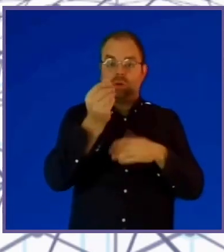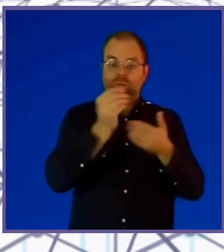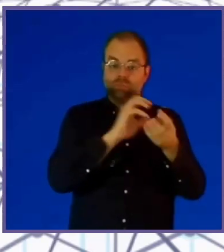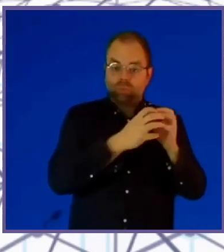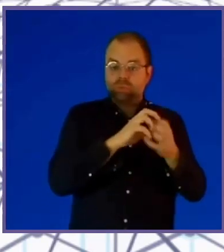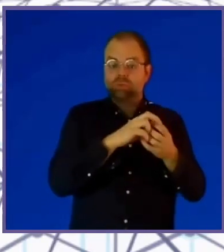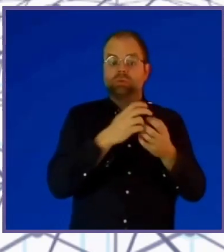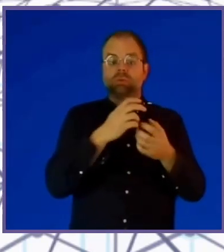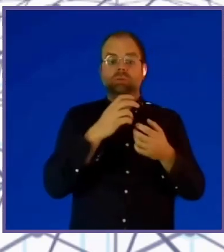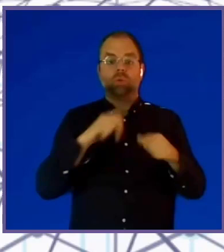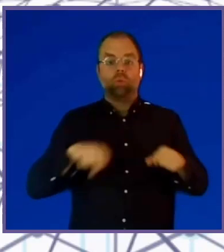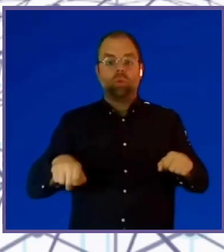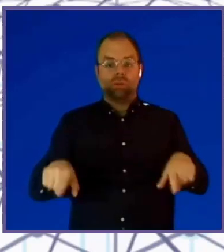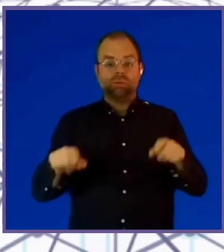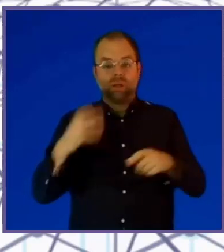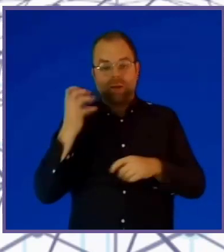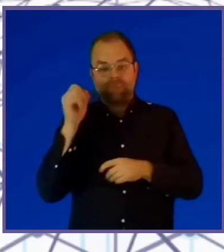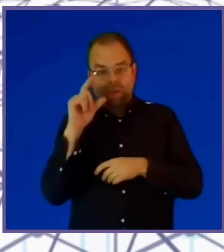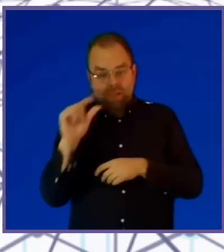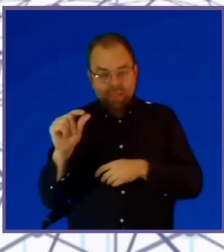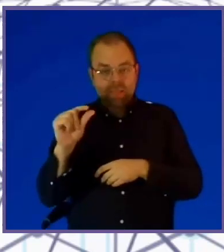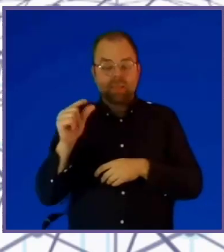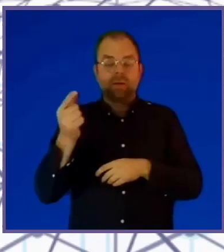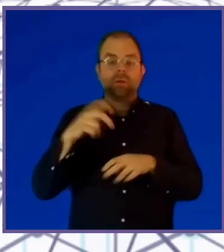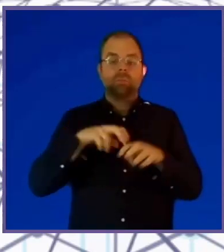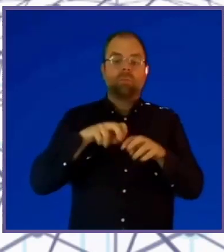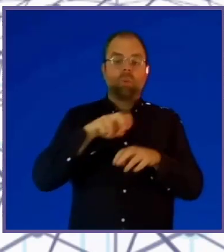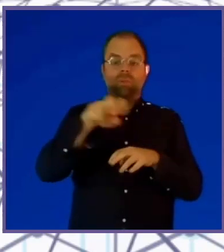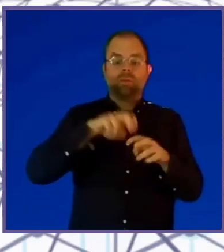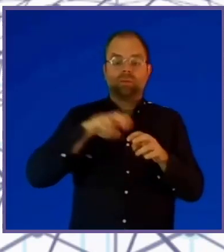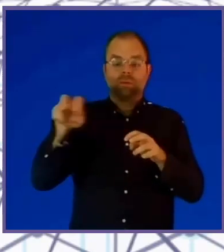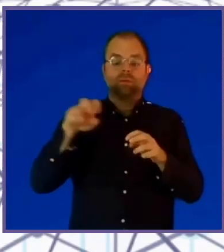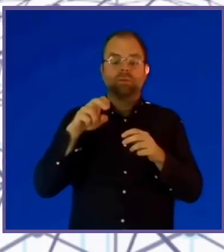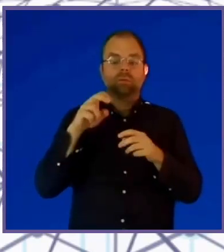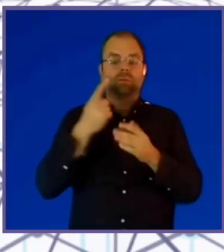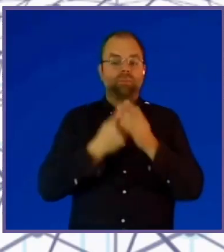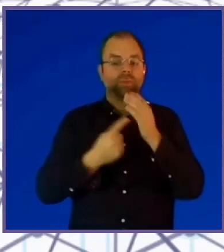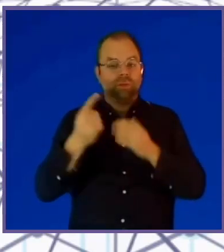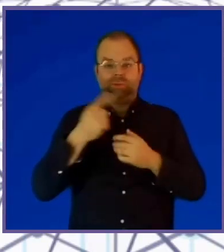Most of the service providers we interviewed, they went to India and other countries to